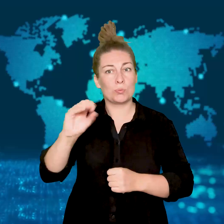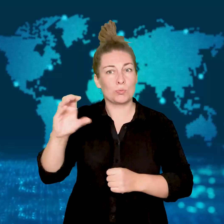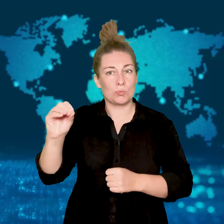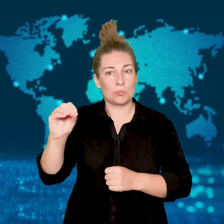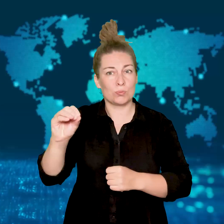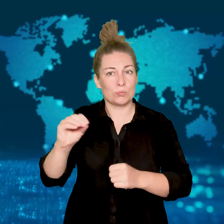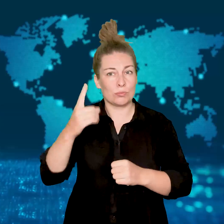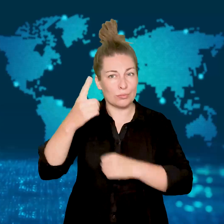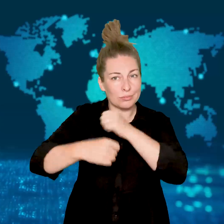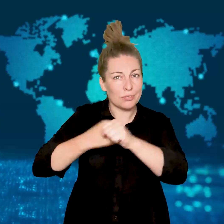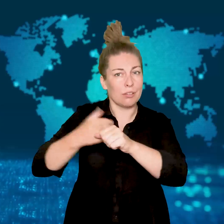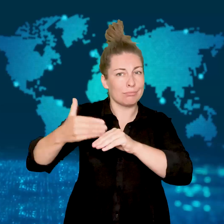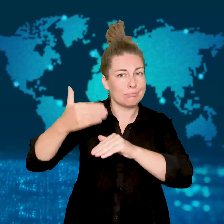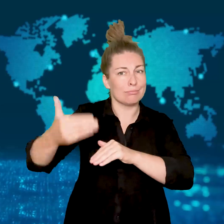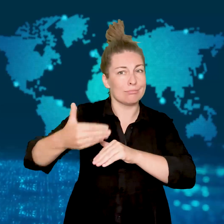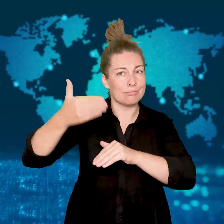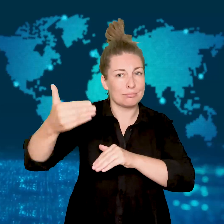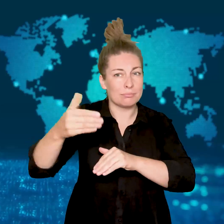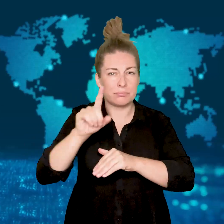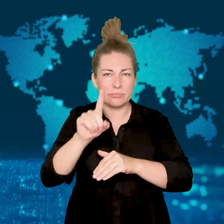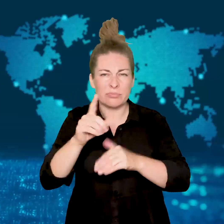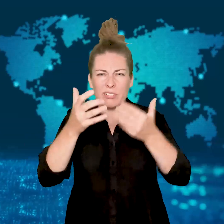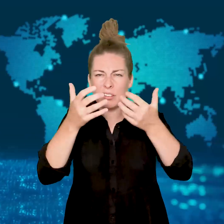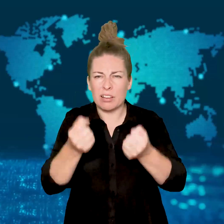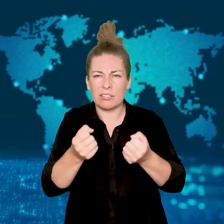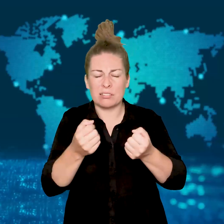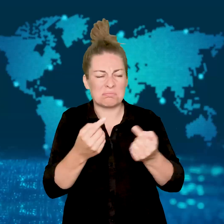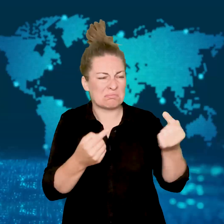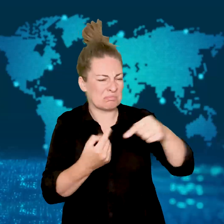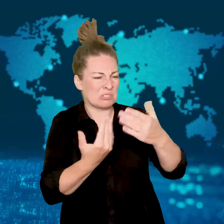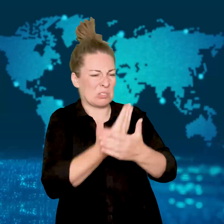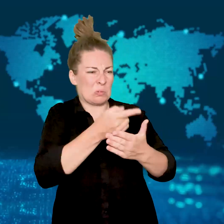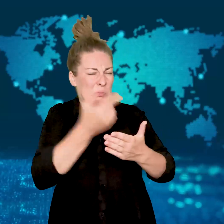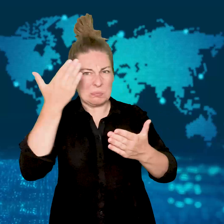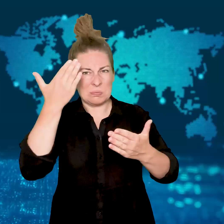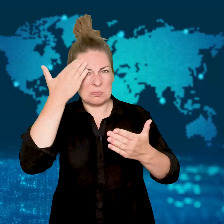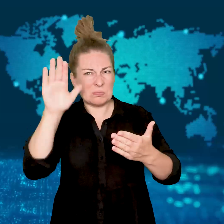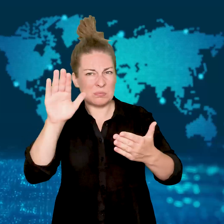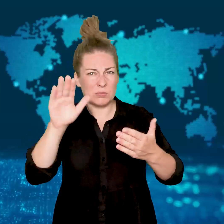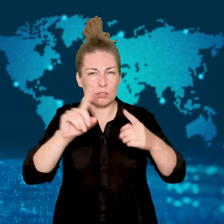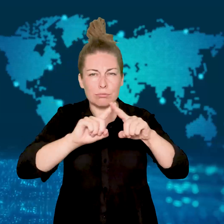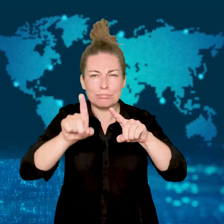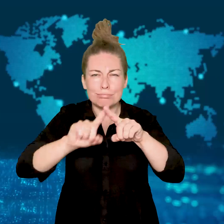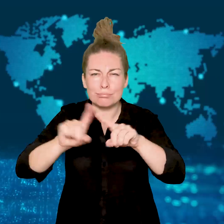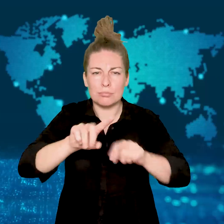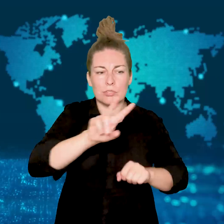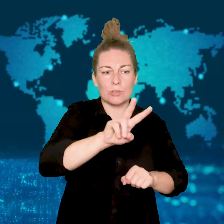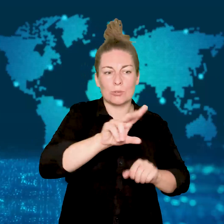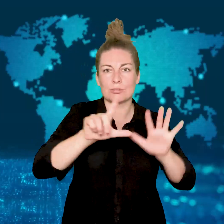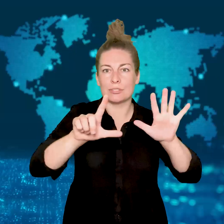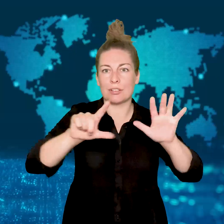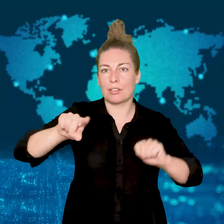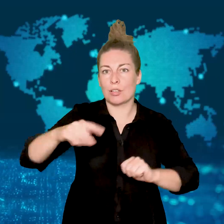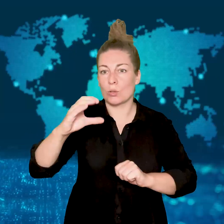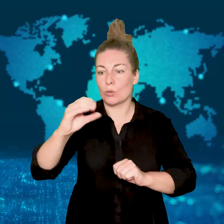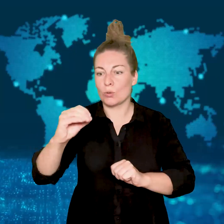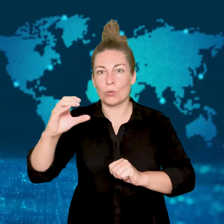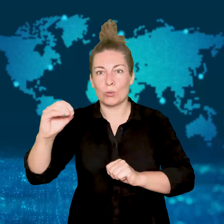Of 27,000 alien species known, 3,500 of them are harmful and are